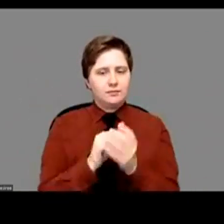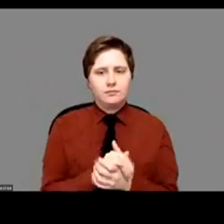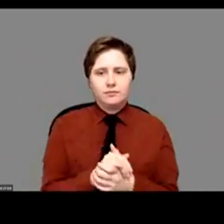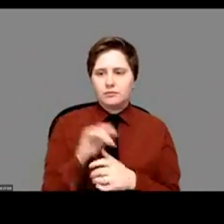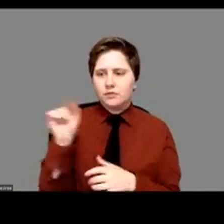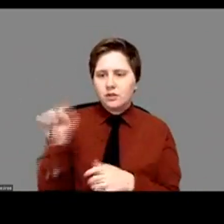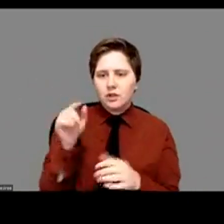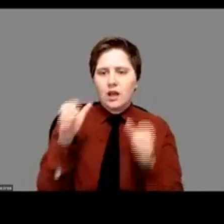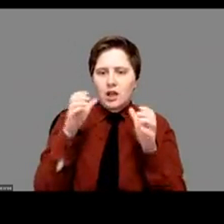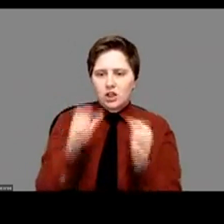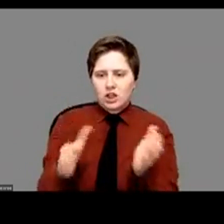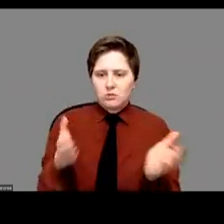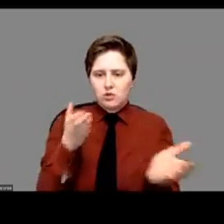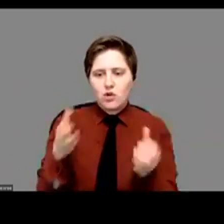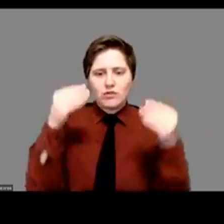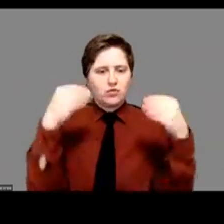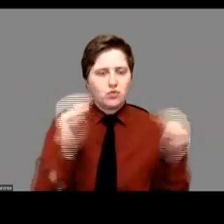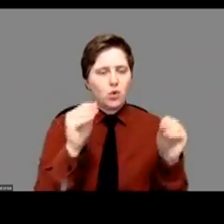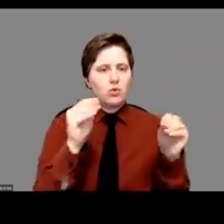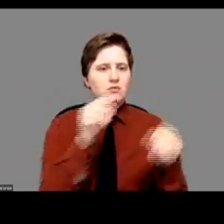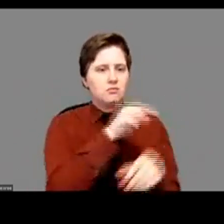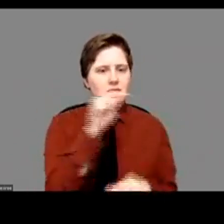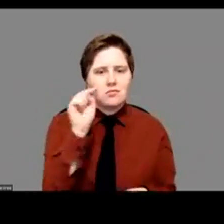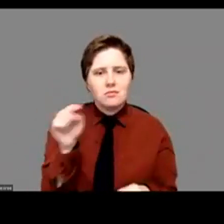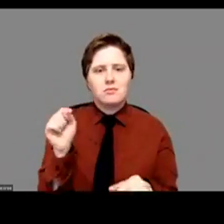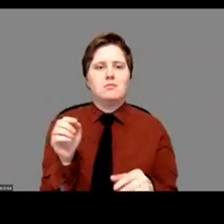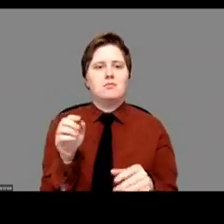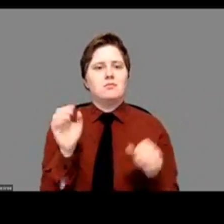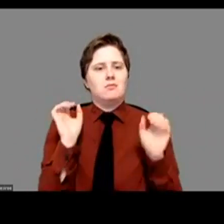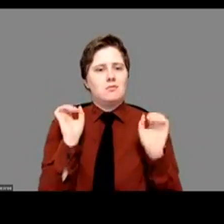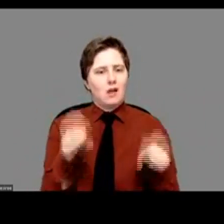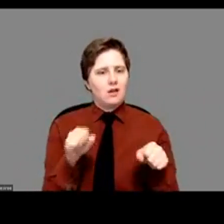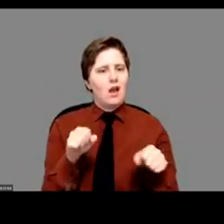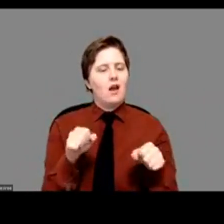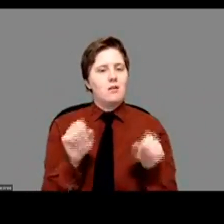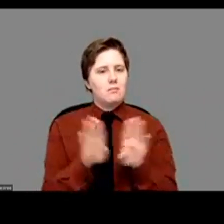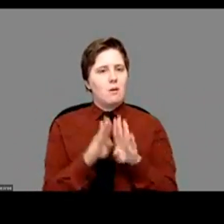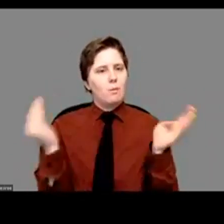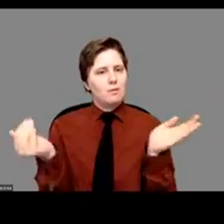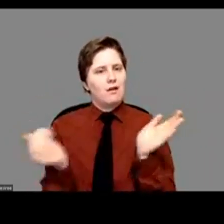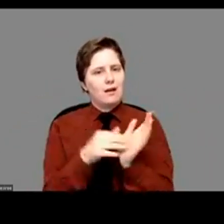retail stores and customer service businesses are going to be open on May 12,